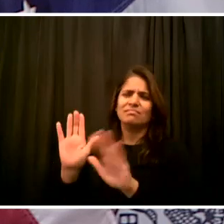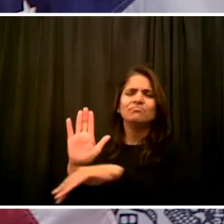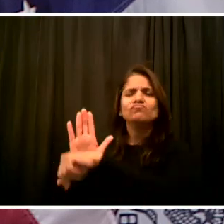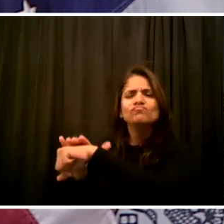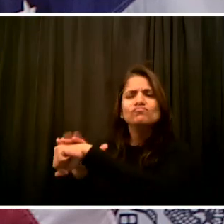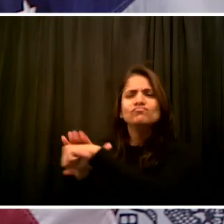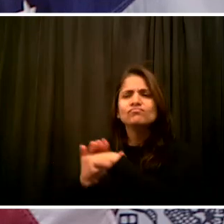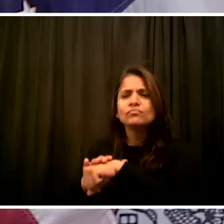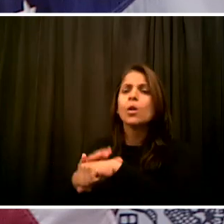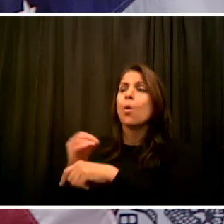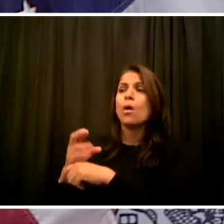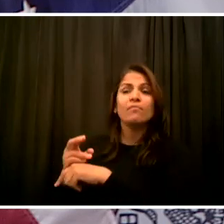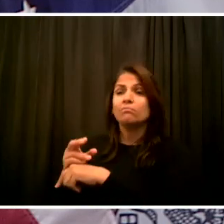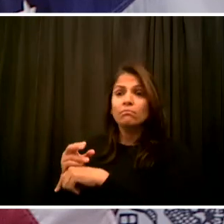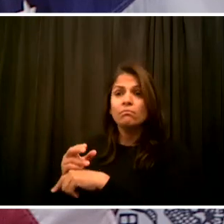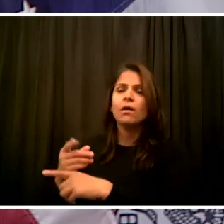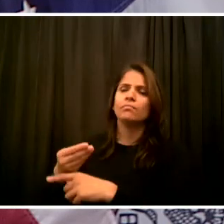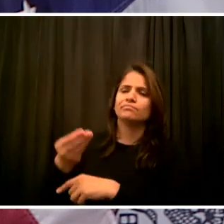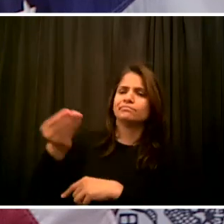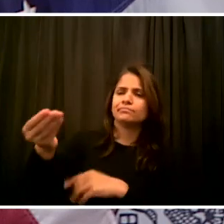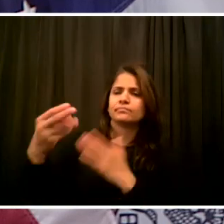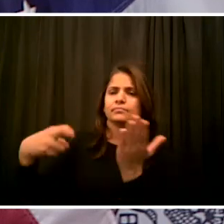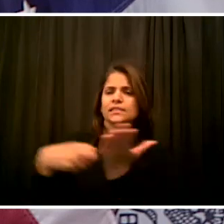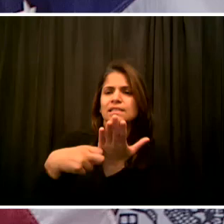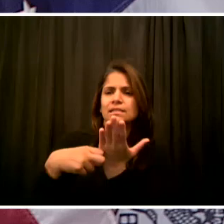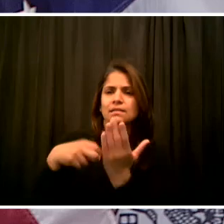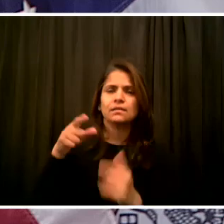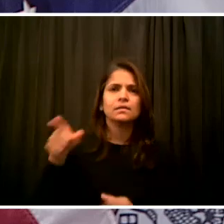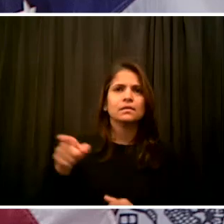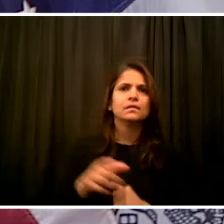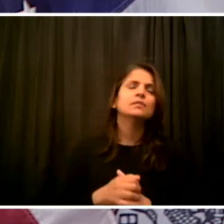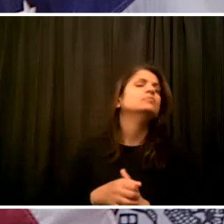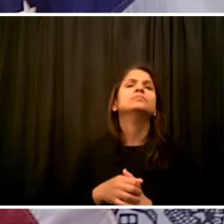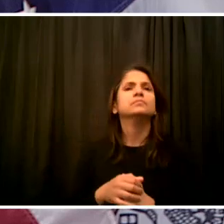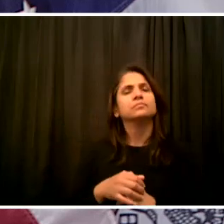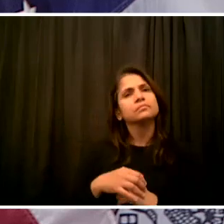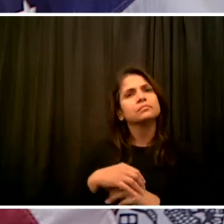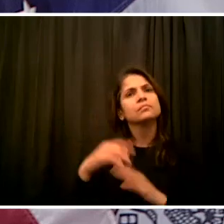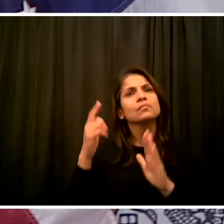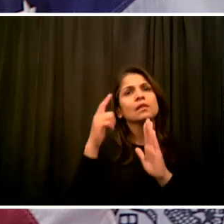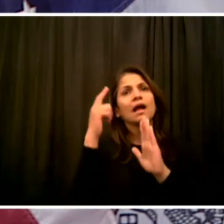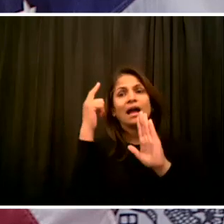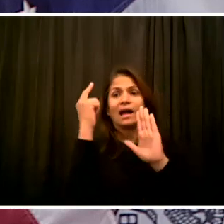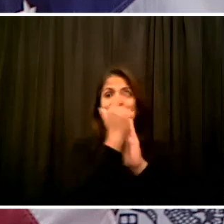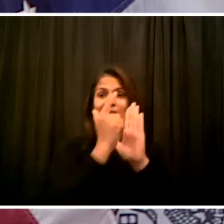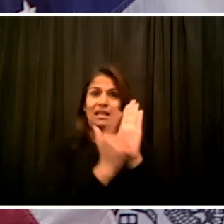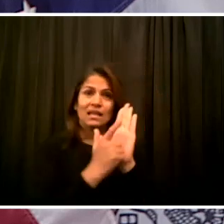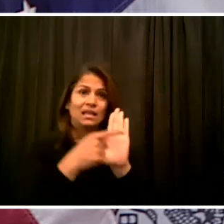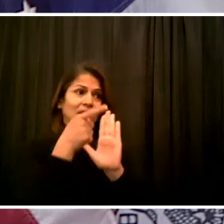UPSIDE DOWN AS FAR AS BEING UPENDED. DO I AGREE EVERY TIME?